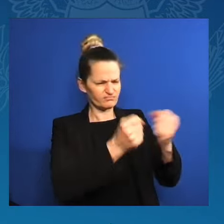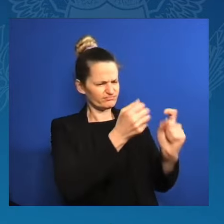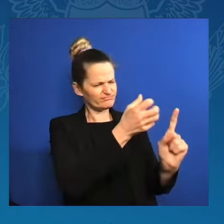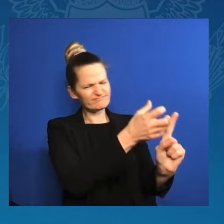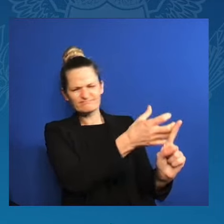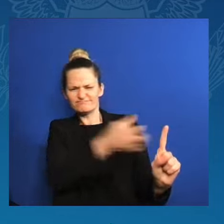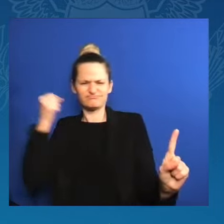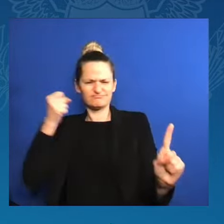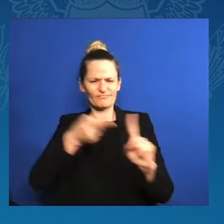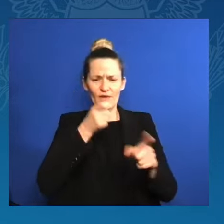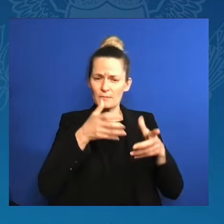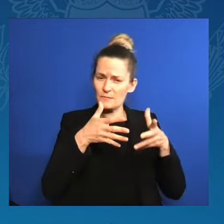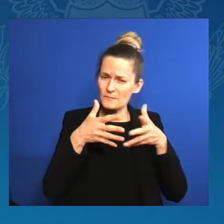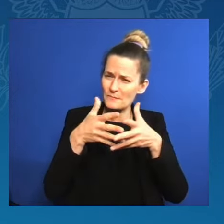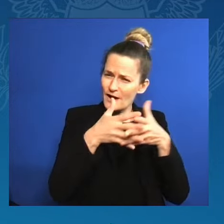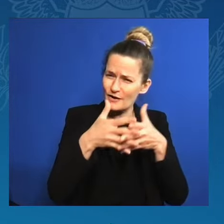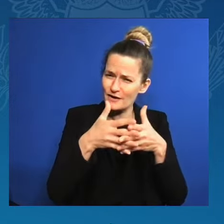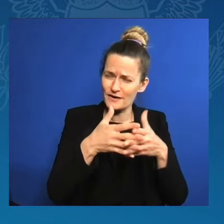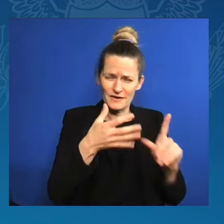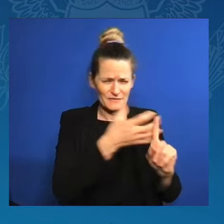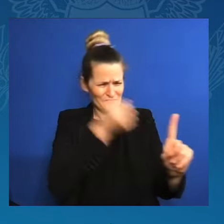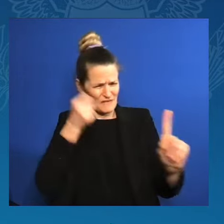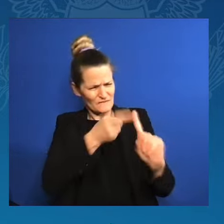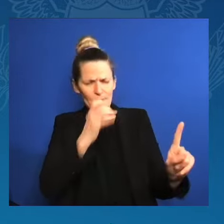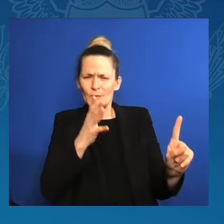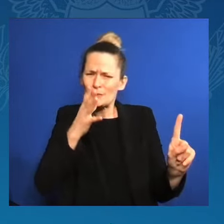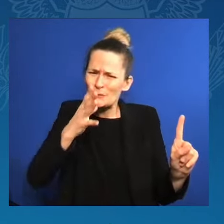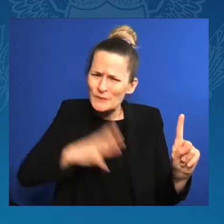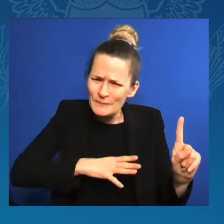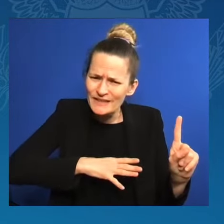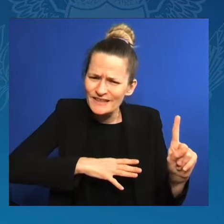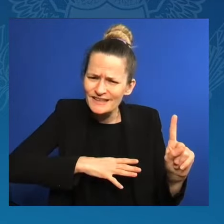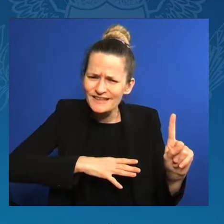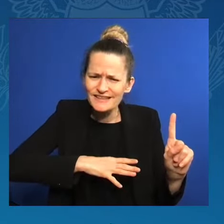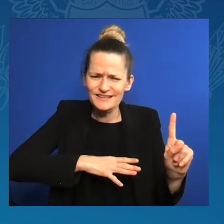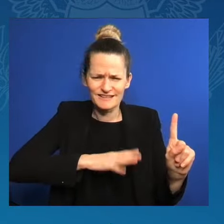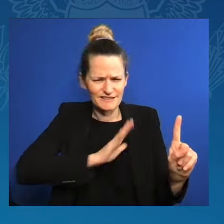A fundamental right. A basic freedom.